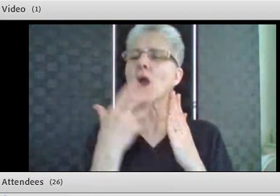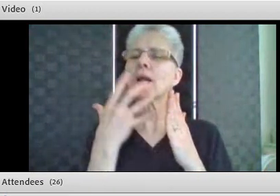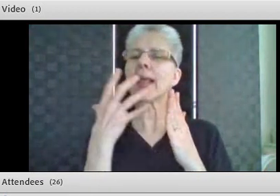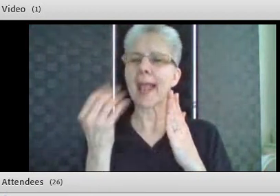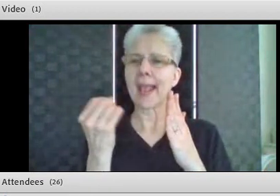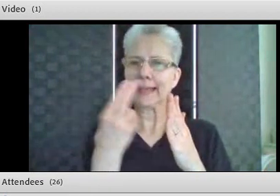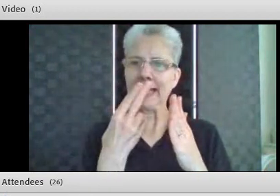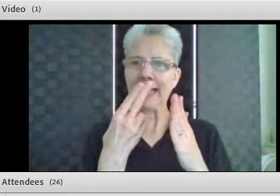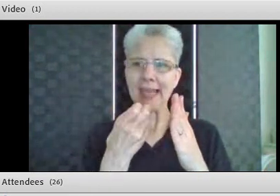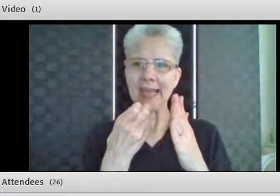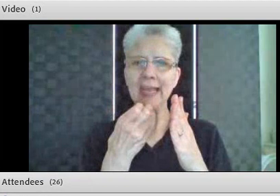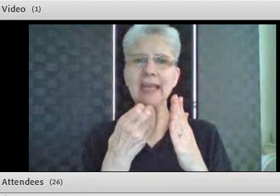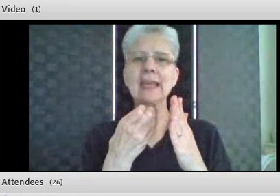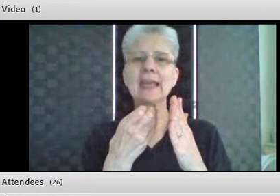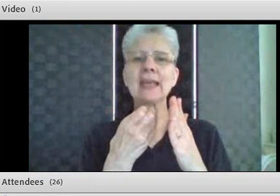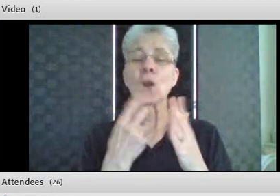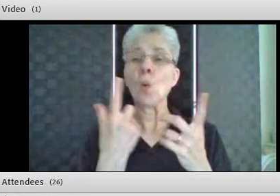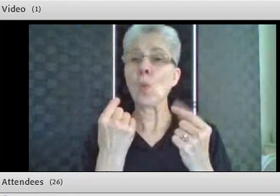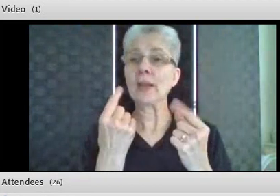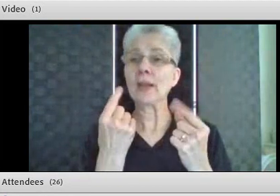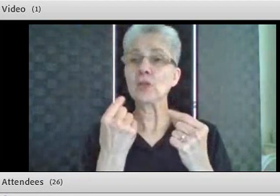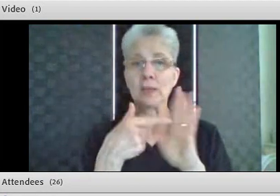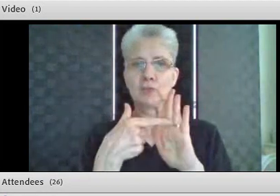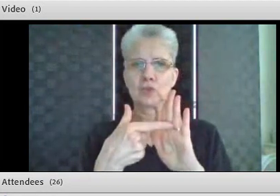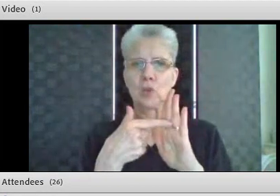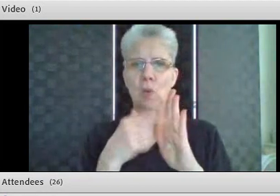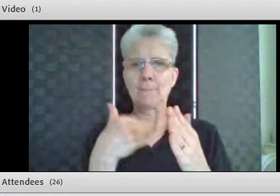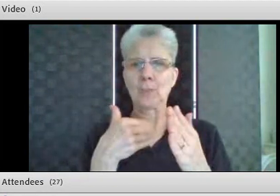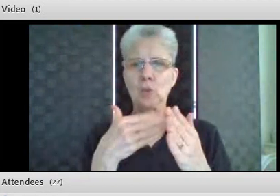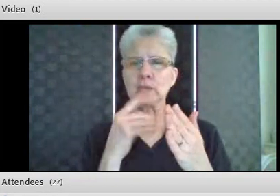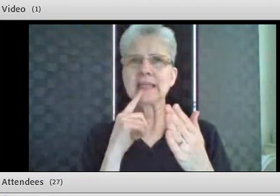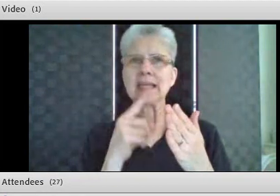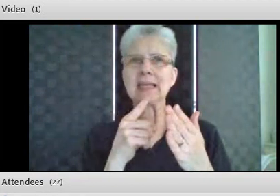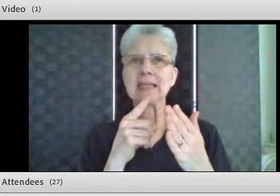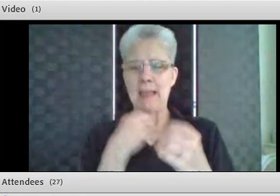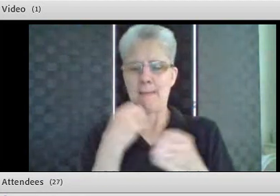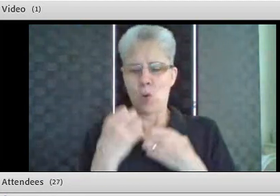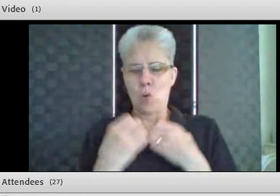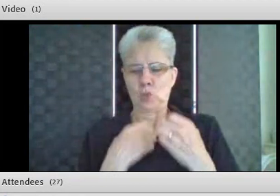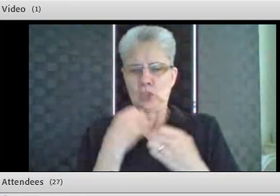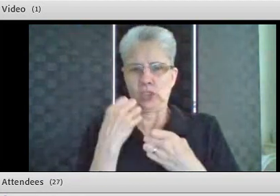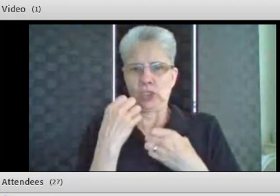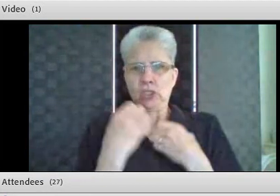and Kandinsky turned it into art,